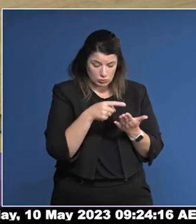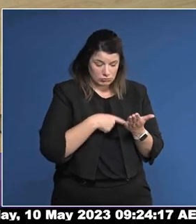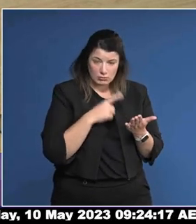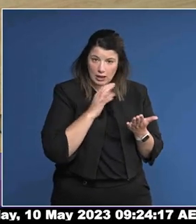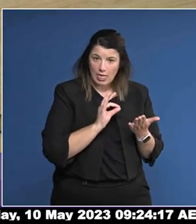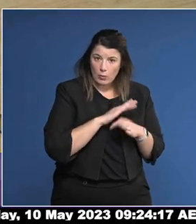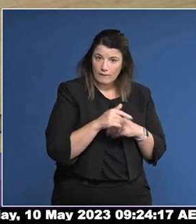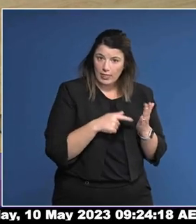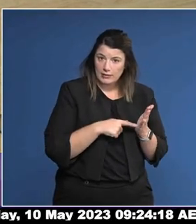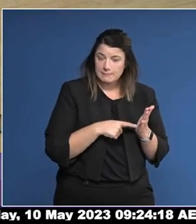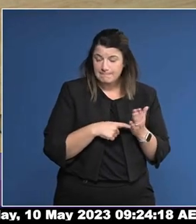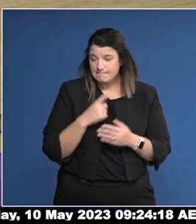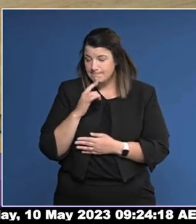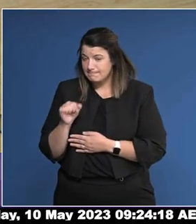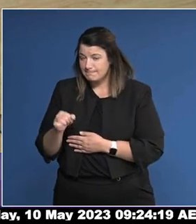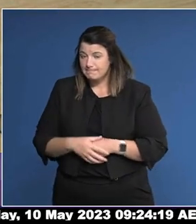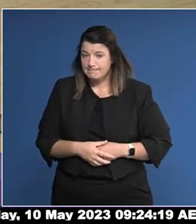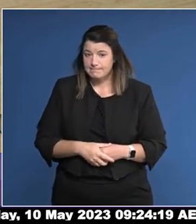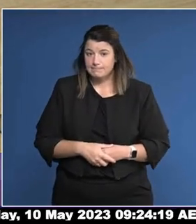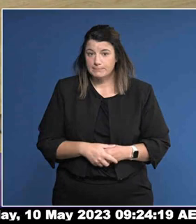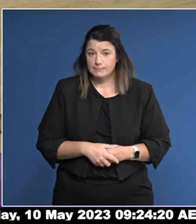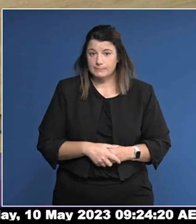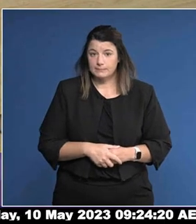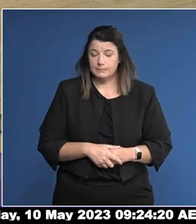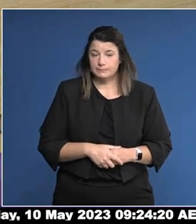When we're talking about unconscious bias in relation to the